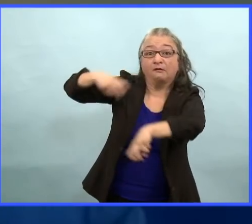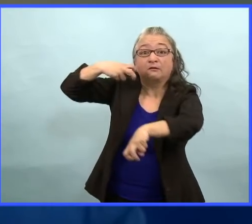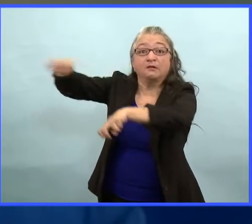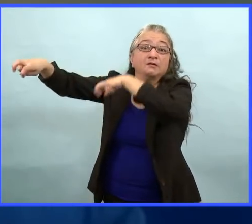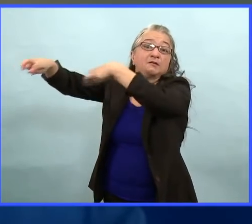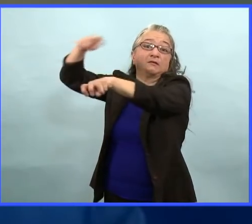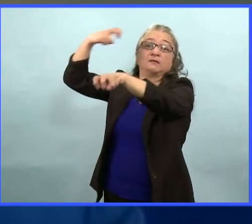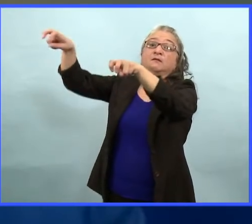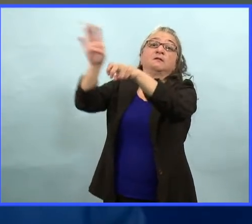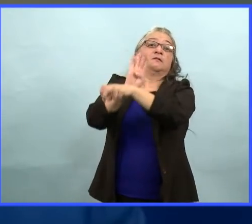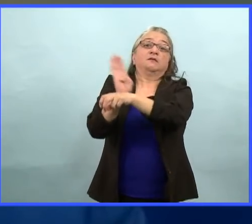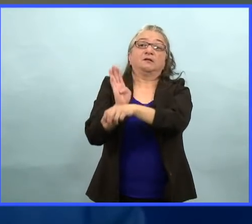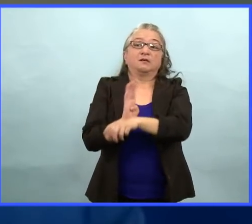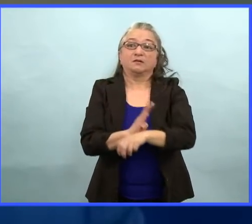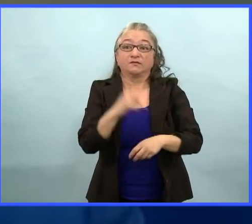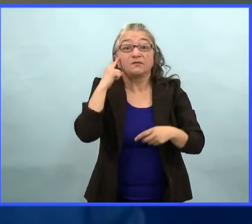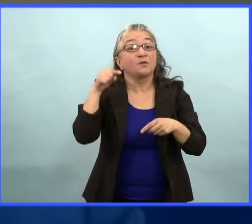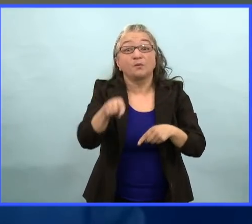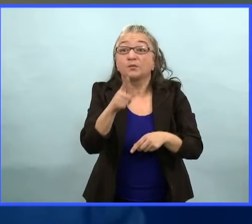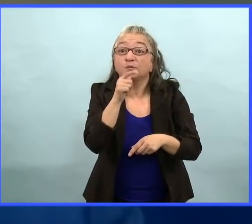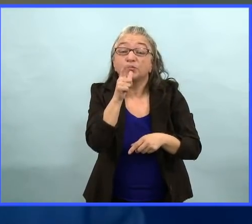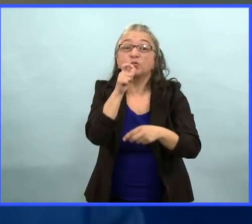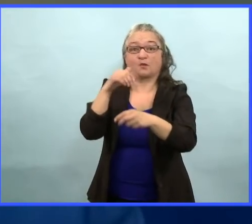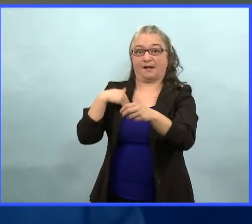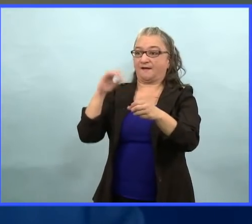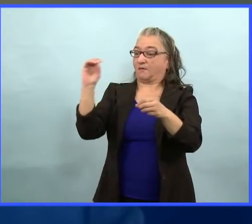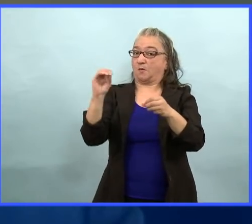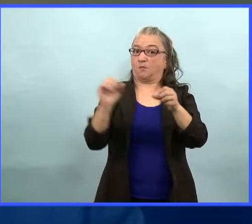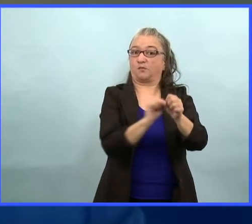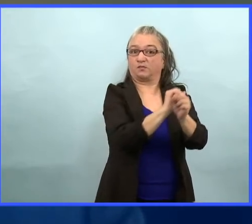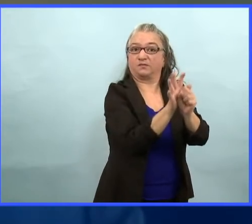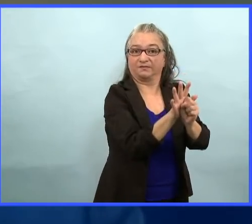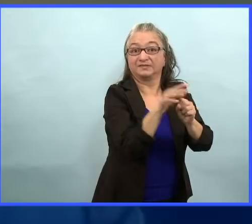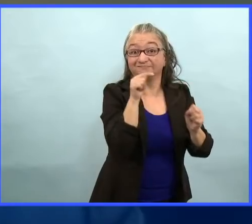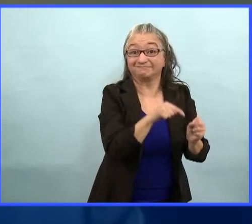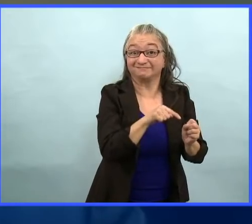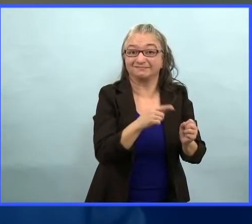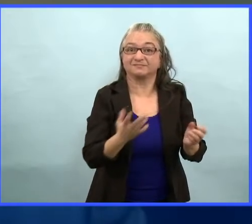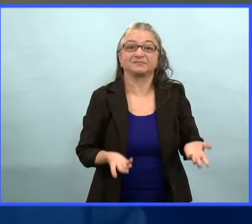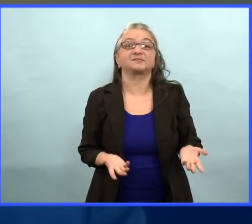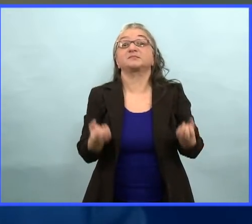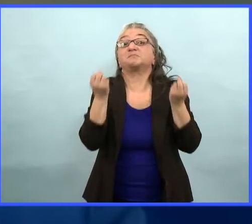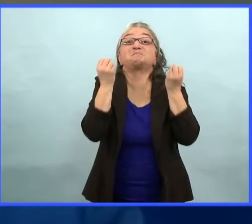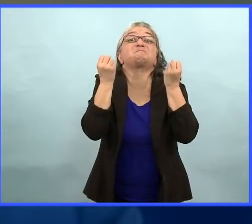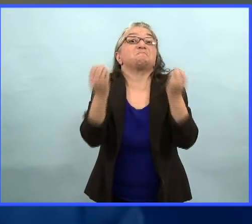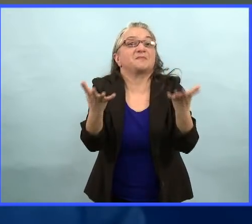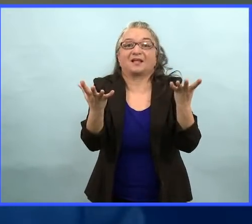and there are many manitobans who continue to wait for procedures we are continuing to do the